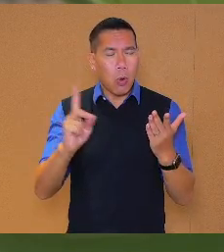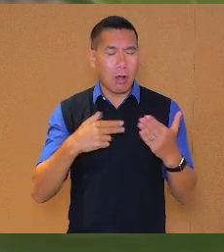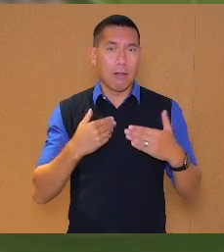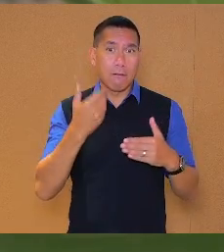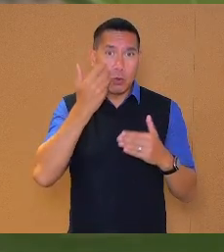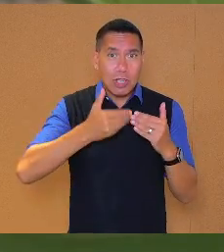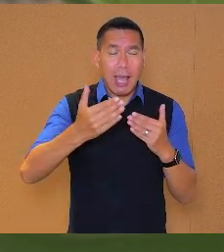You each represent the future of health promotion and we are